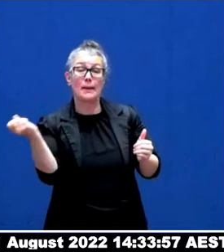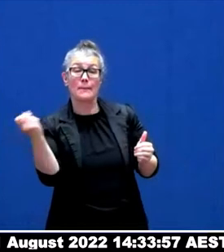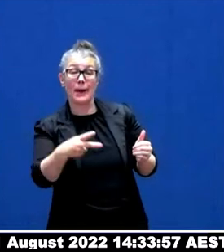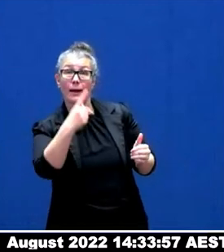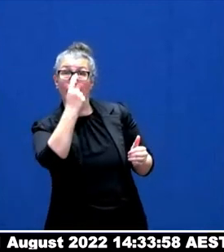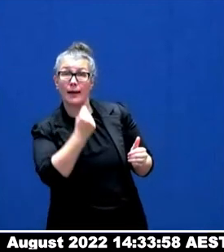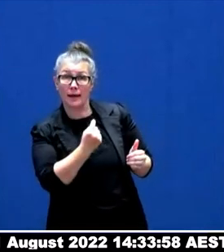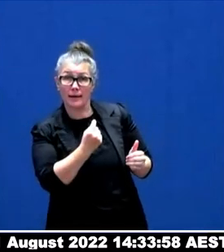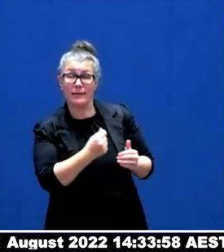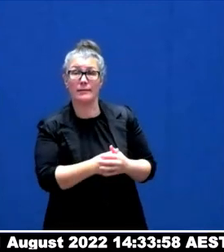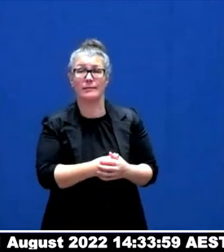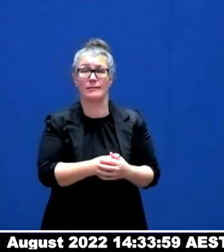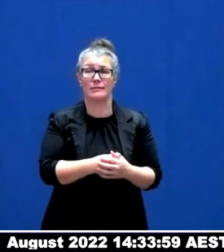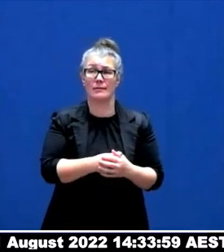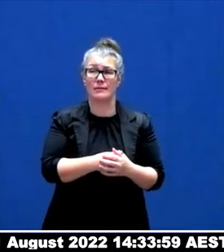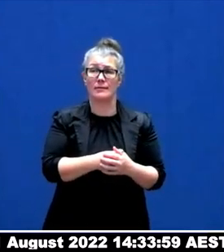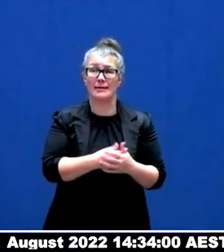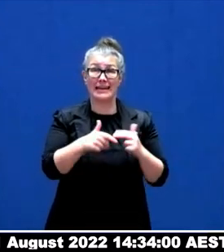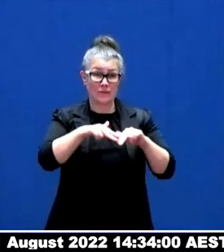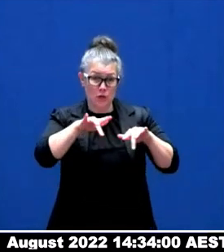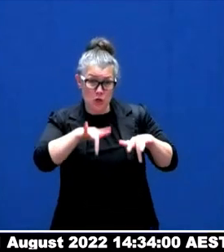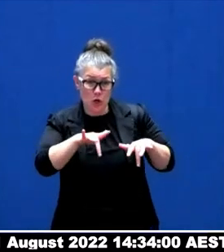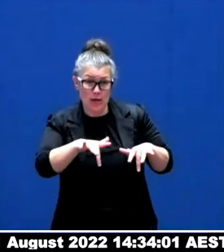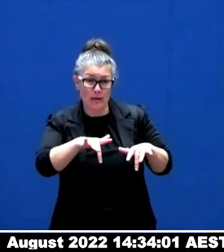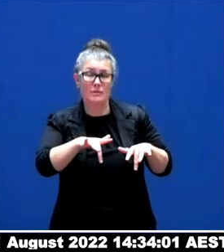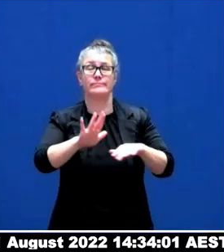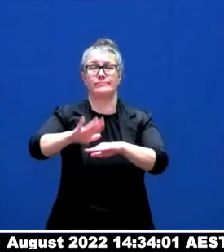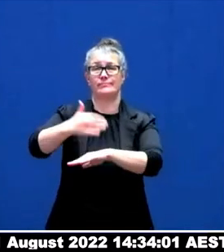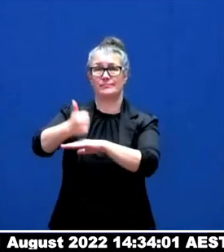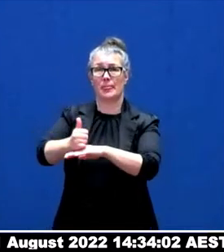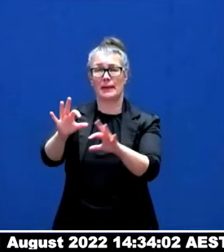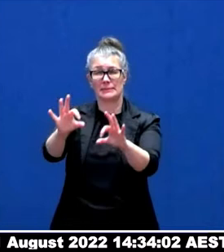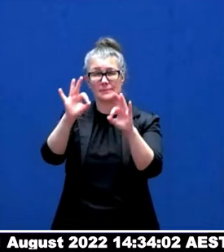If not, once again, we put in intensive or specialised support coordination to assist